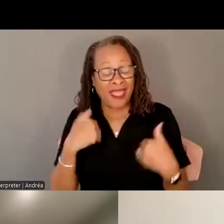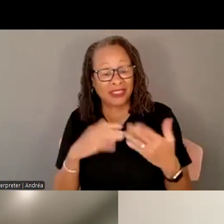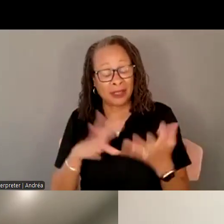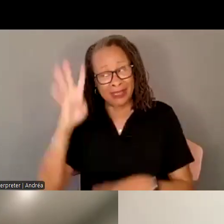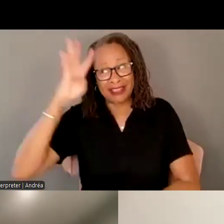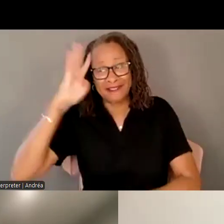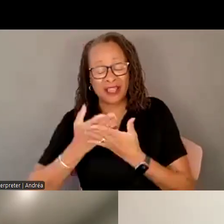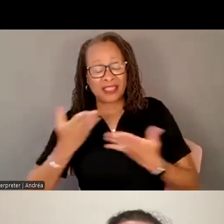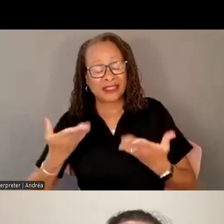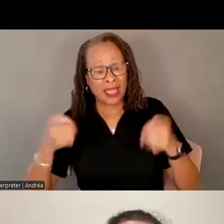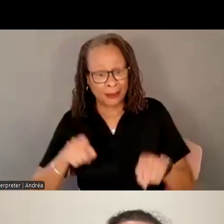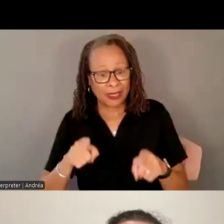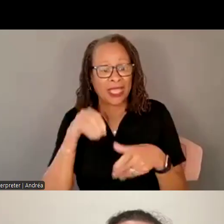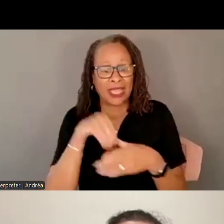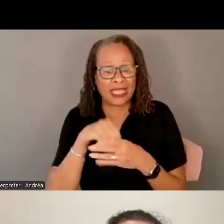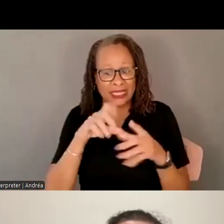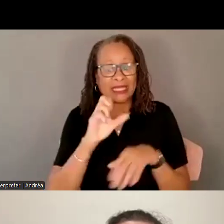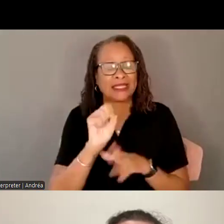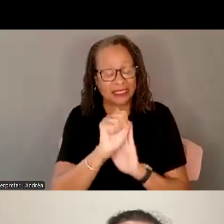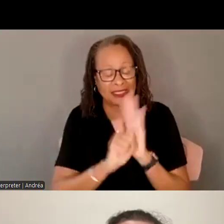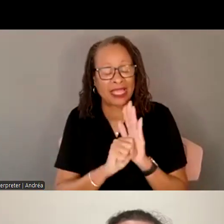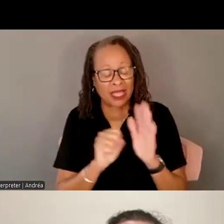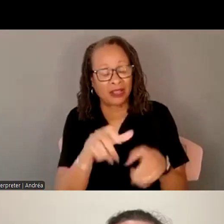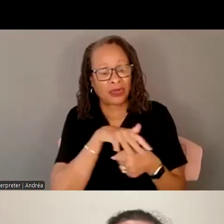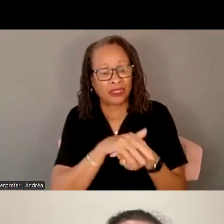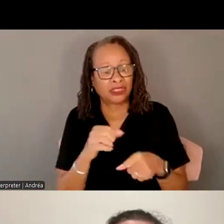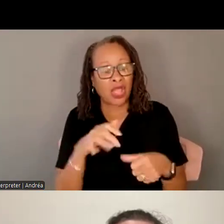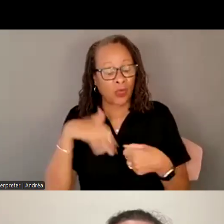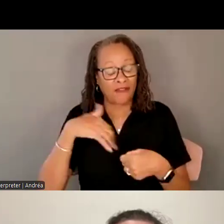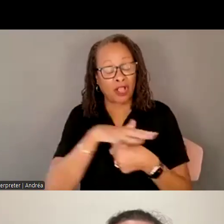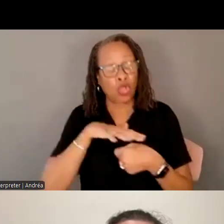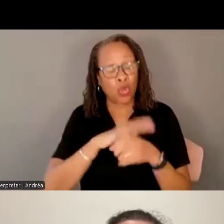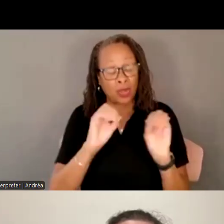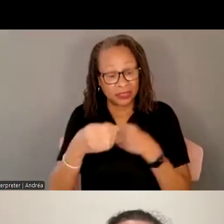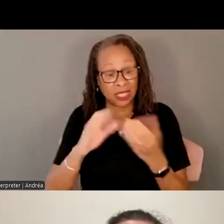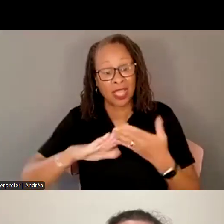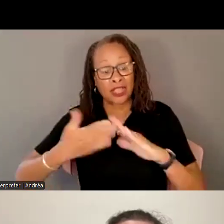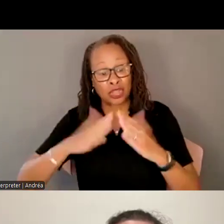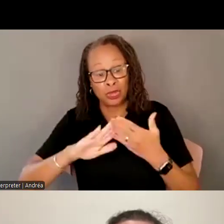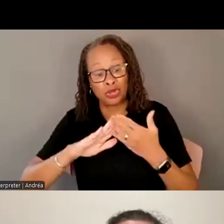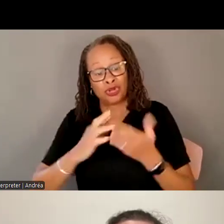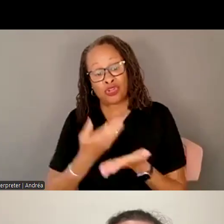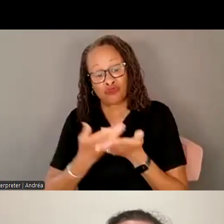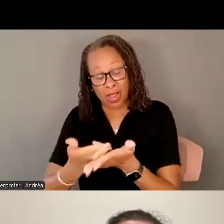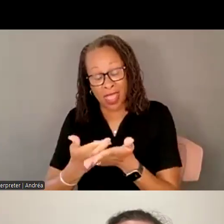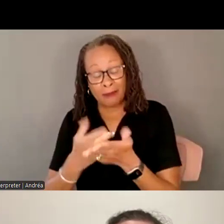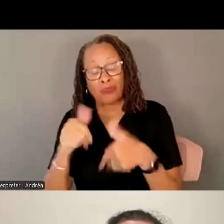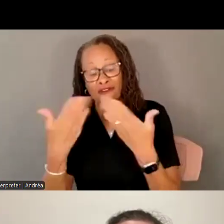within kind of the state vocational rehabilitation, those local offices, community rehab providers, as Karen touched on, that are receiving funding